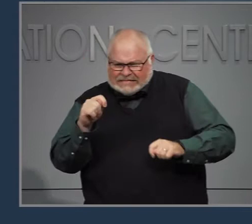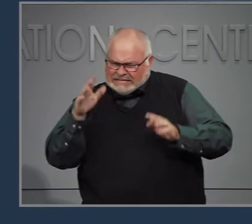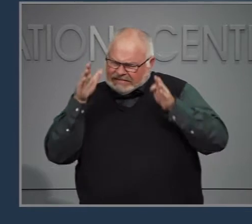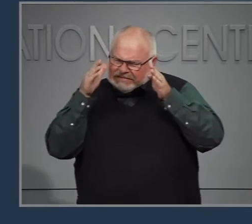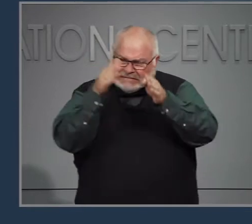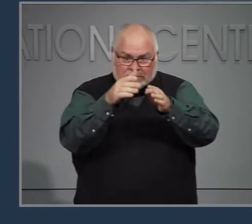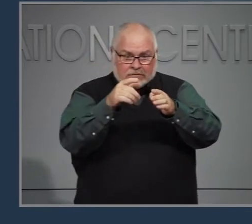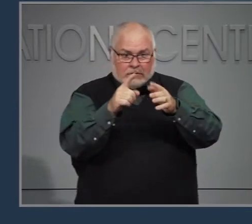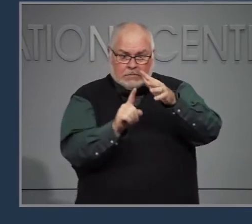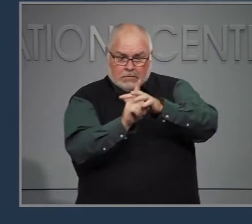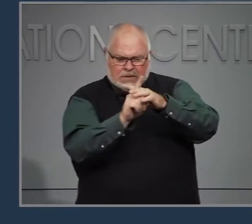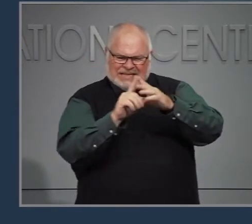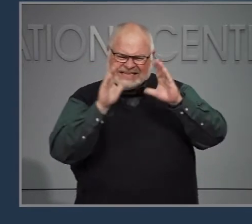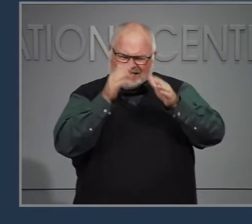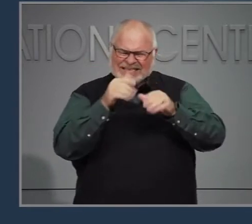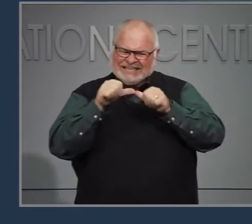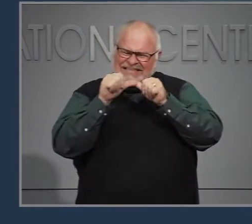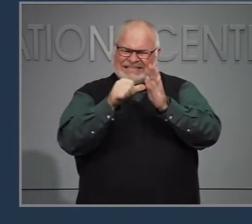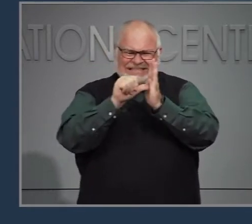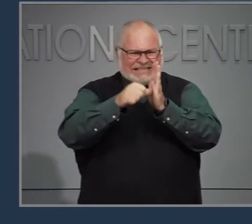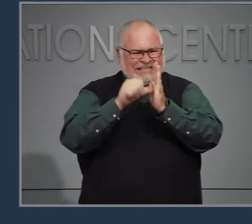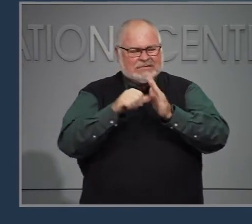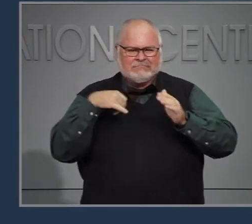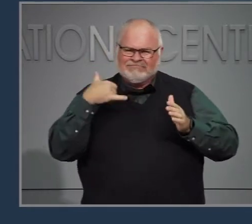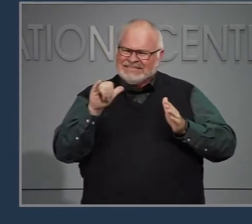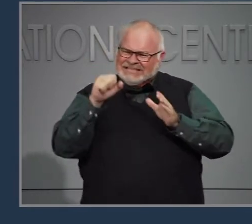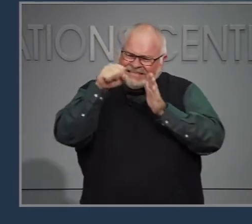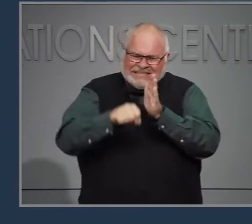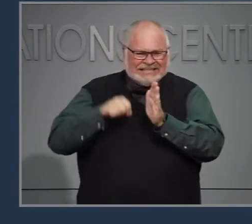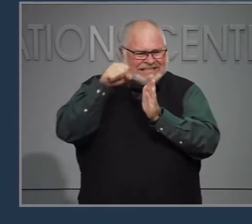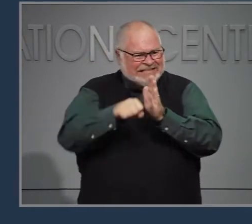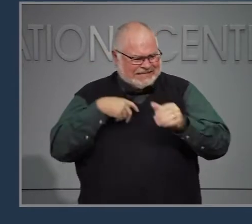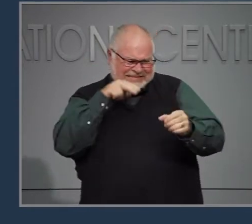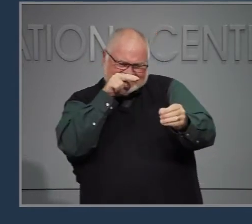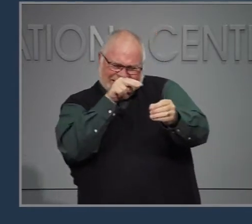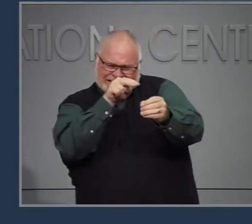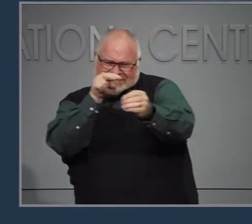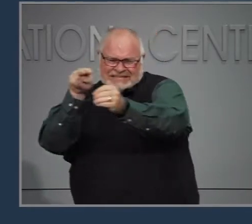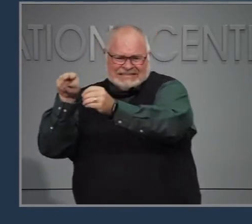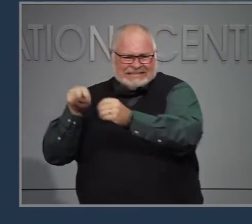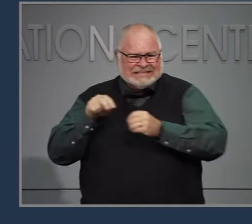OF THIS PANDEMIC WE KNEW THAT THIS WOULD BE HARD AND COMPLICATED WORK.